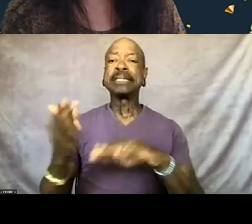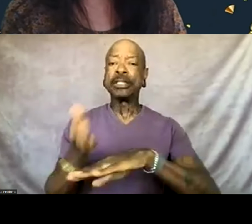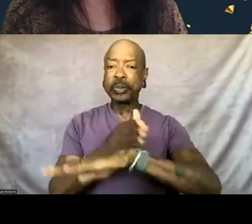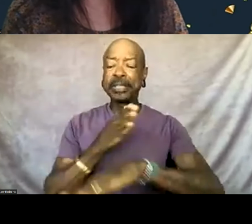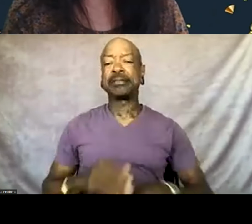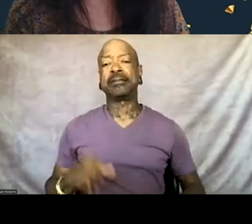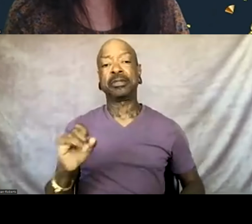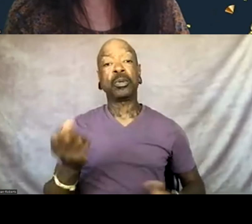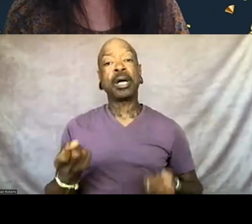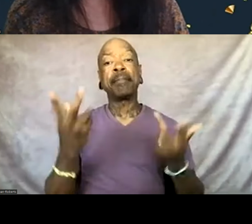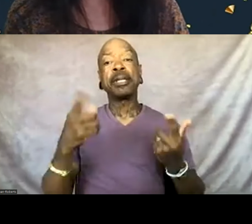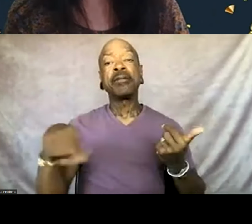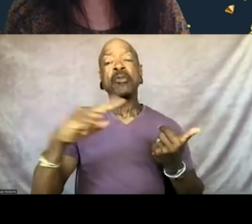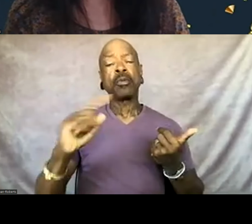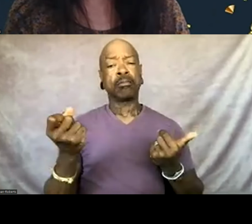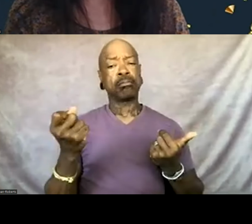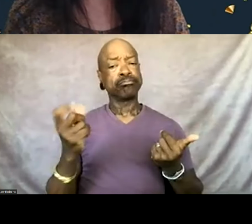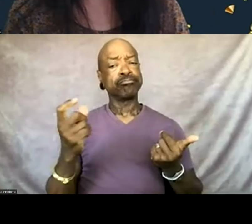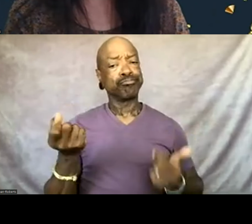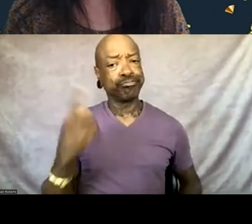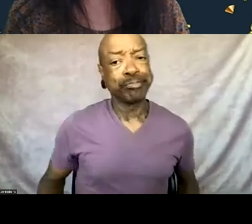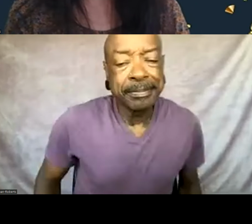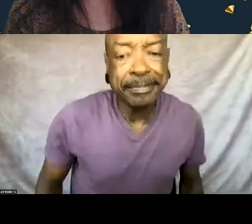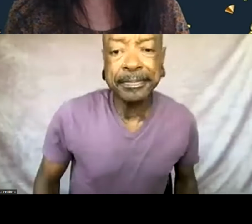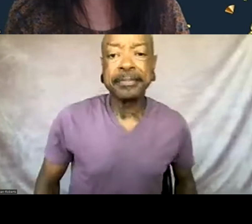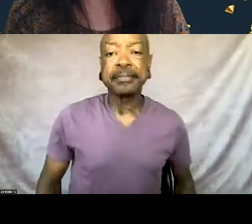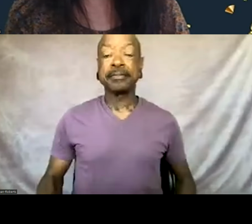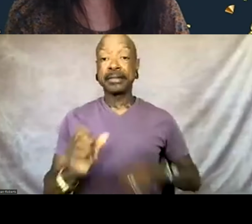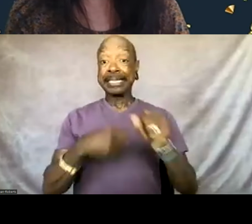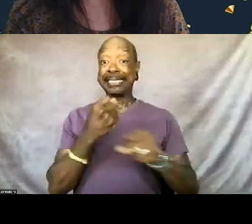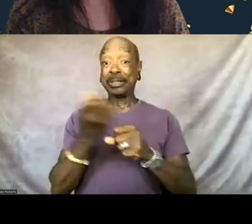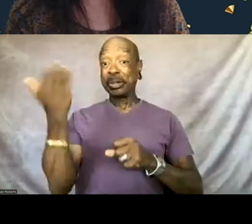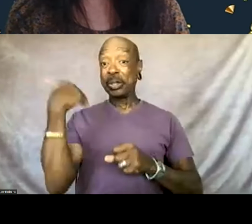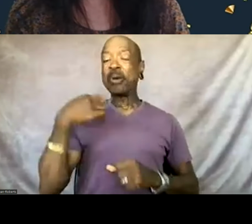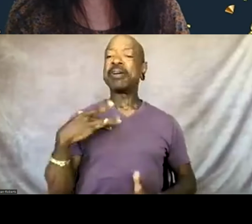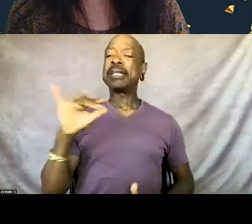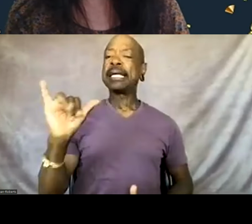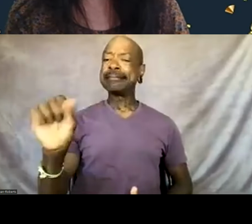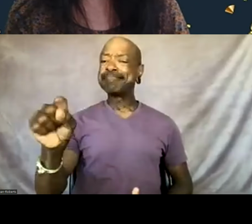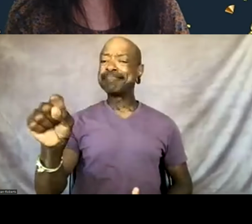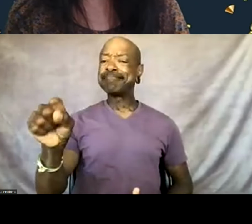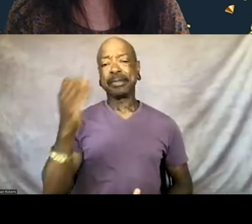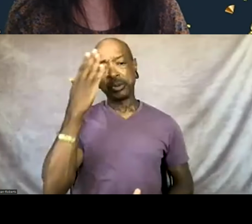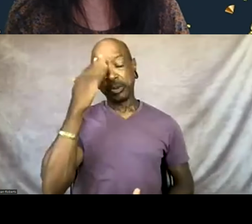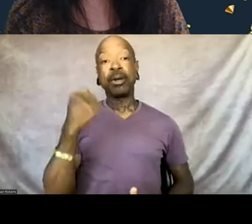forgetting the asset limit increased